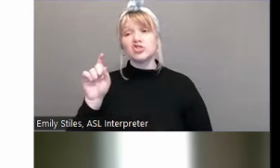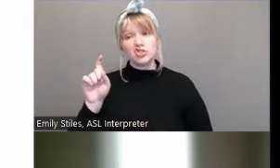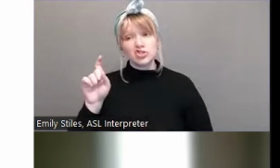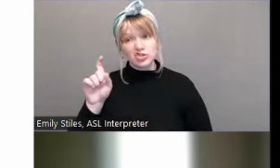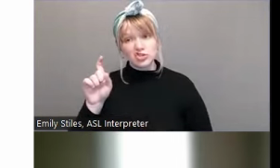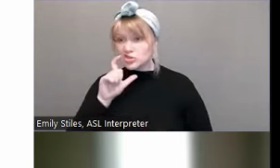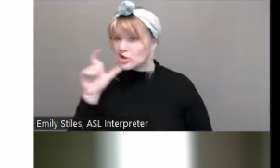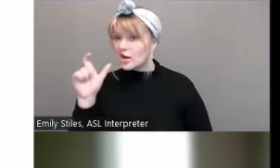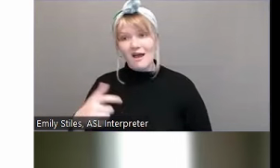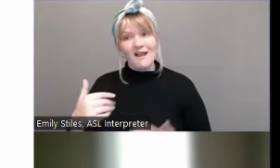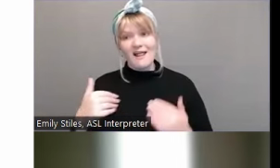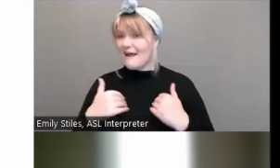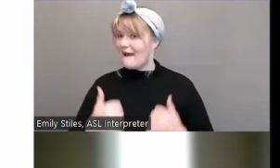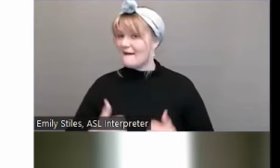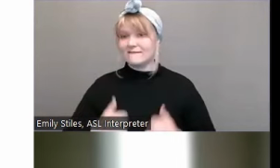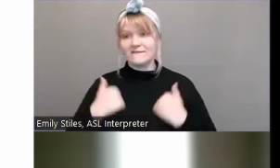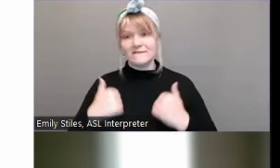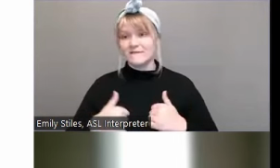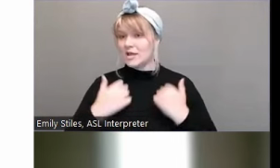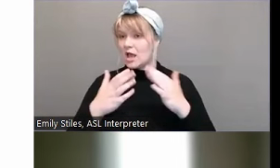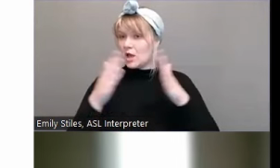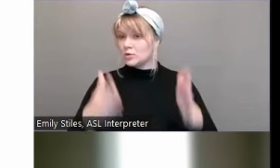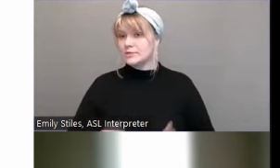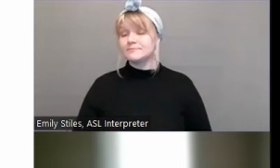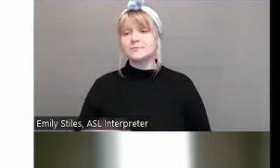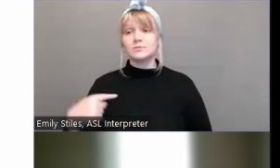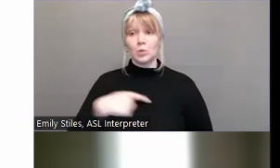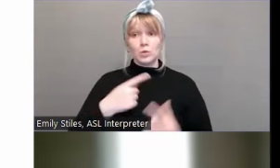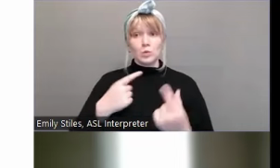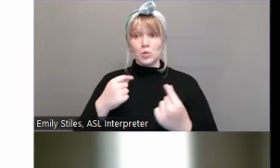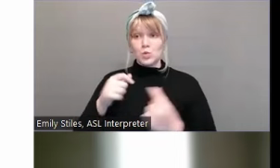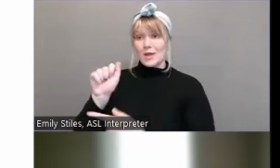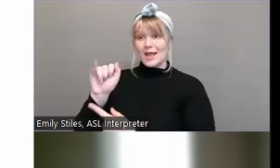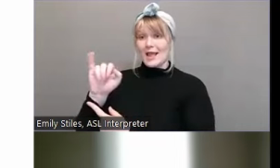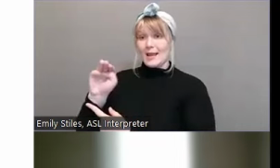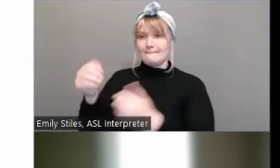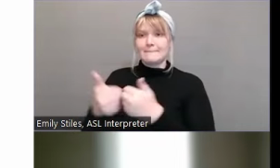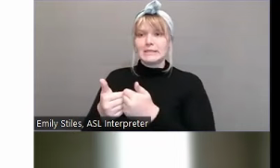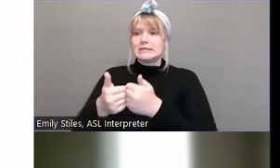So, what AIM did was start a separate corporation to hold properties.